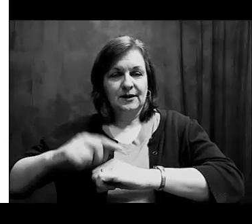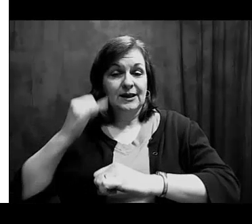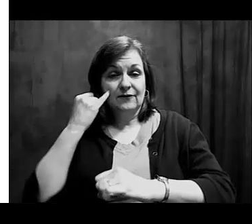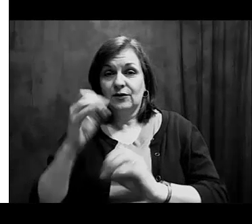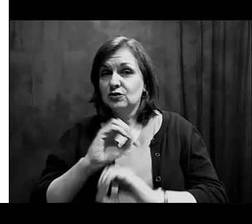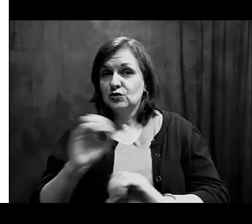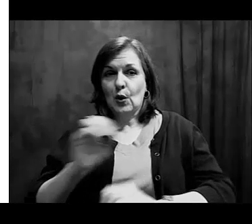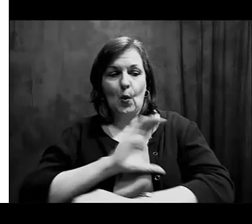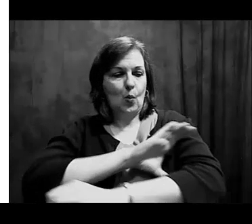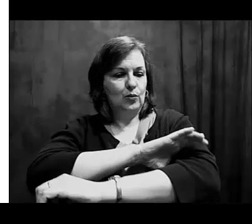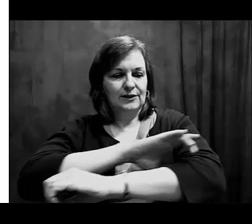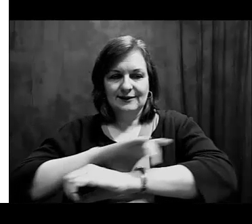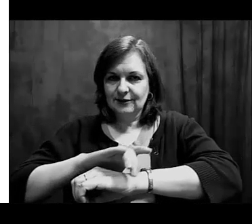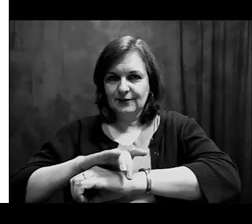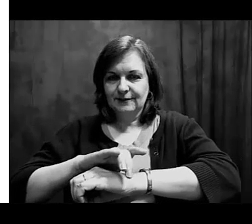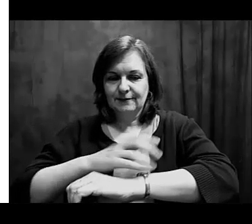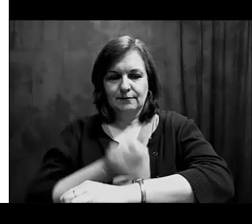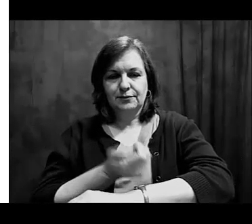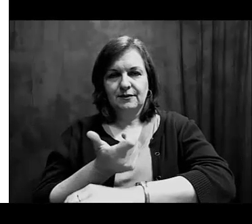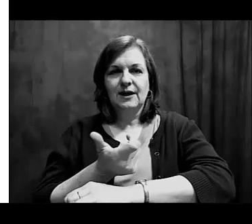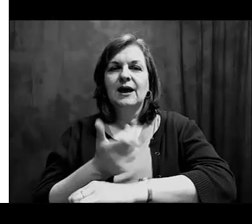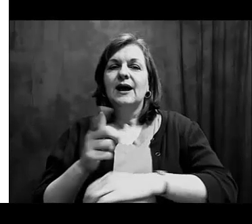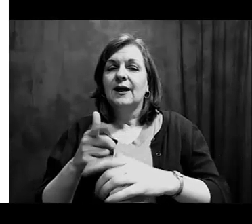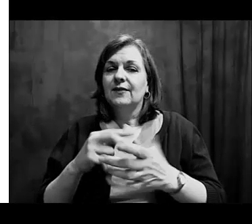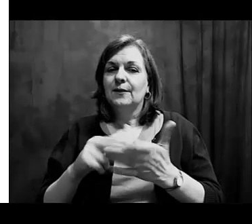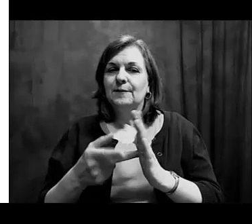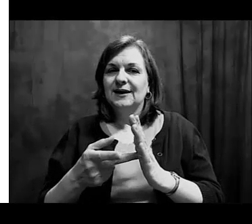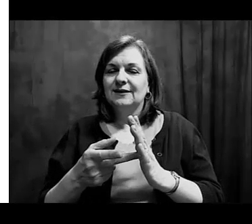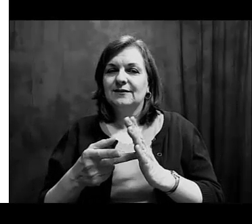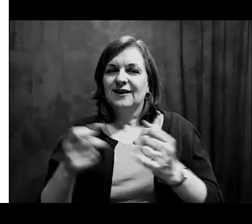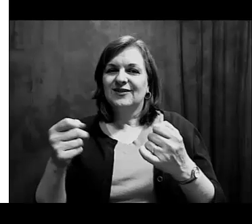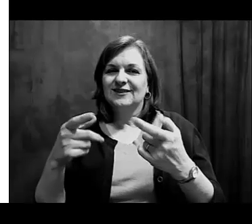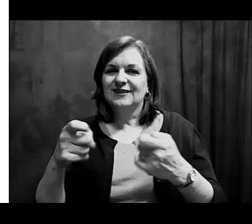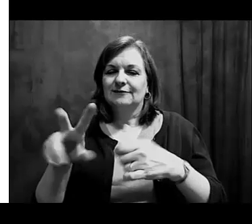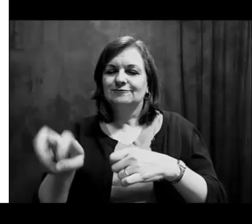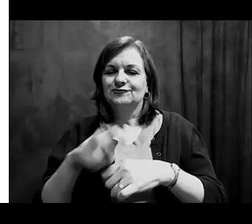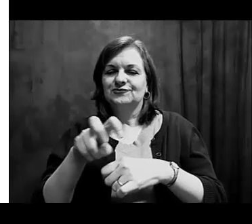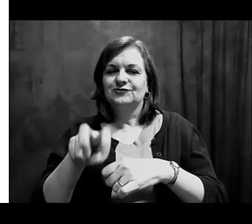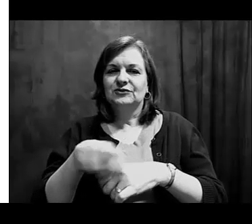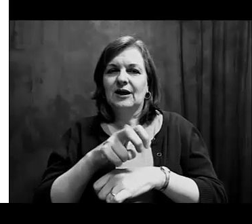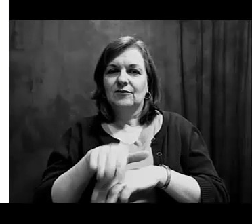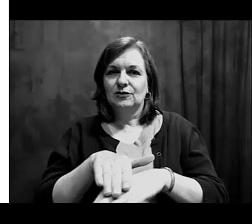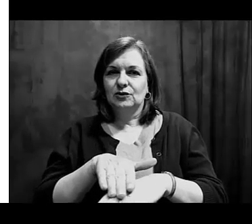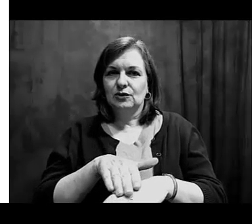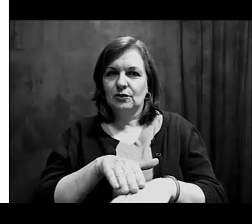if we have no insulation that means that the signal slows down